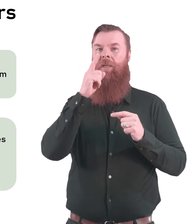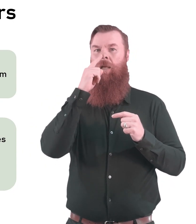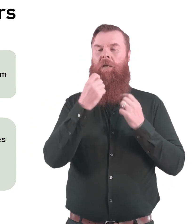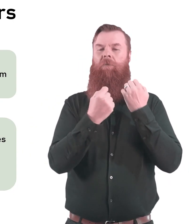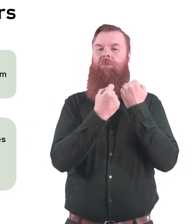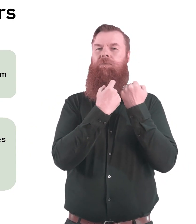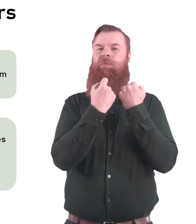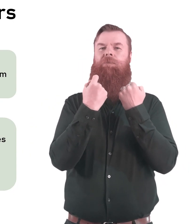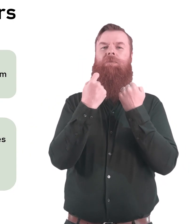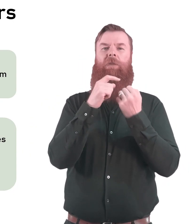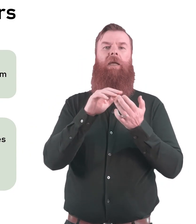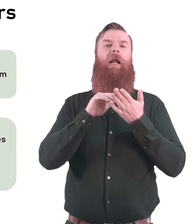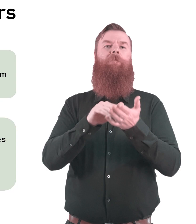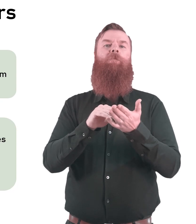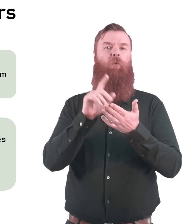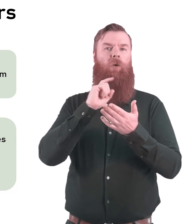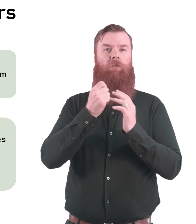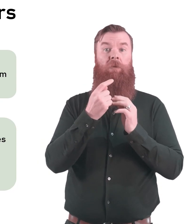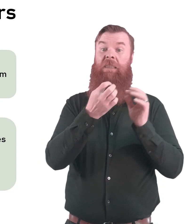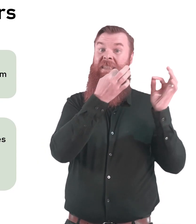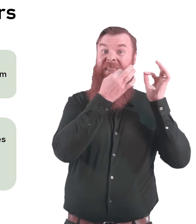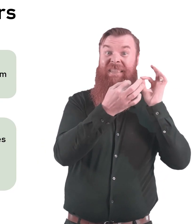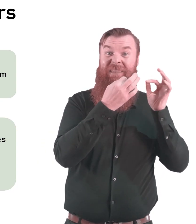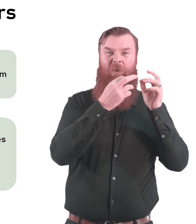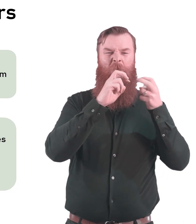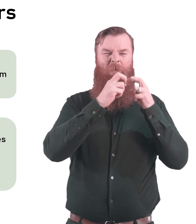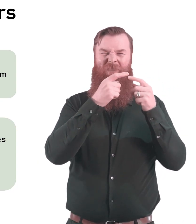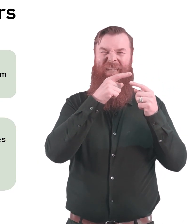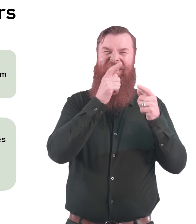You also might want to try one if you have trouble using dental floss.